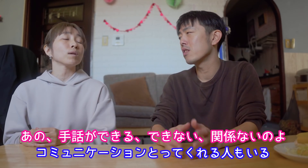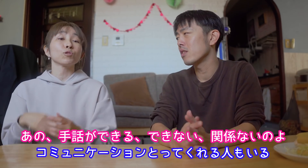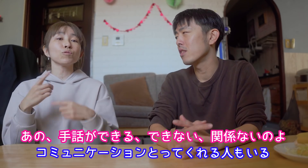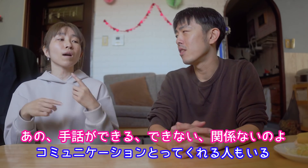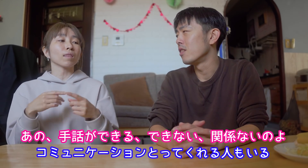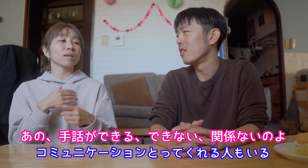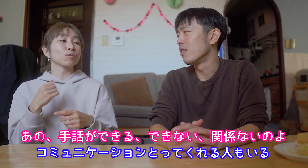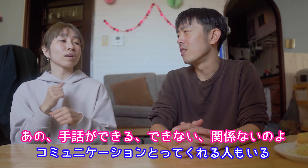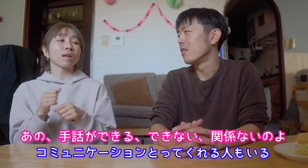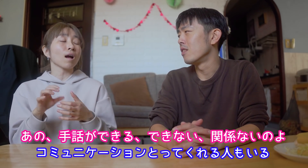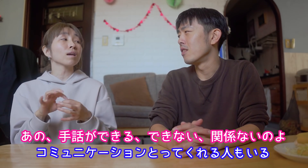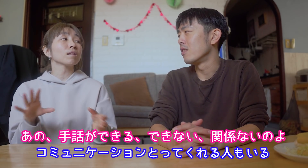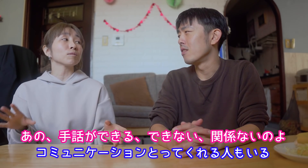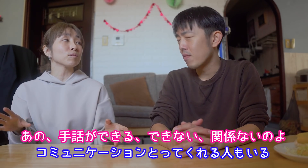(Mom)It doesn't matter if you can sign or not, right?